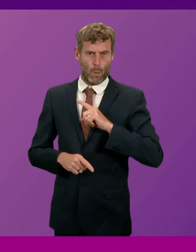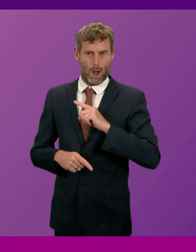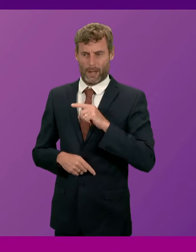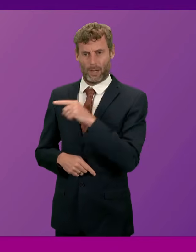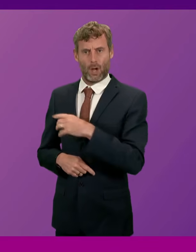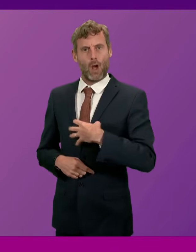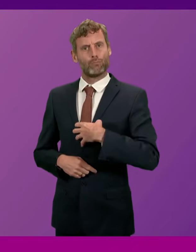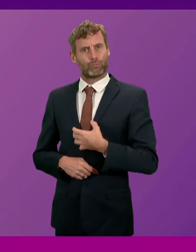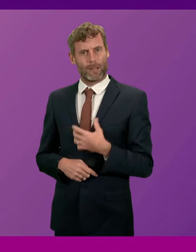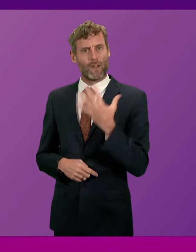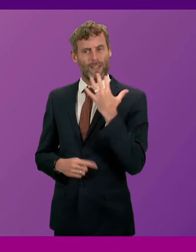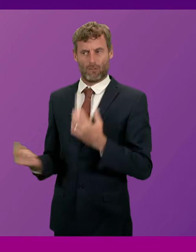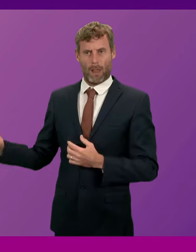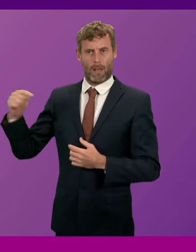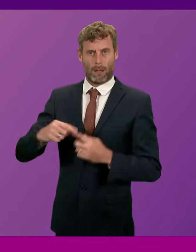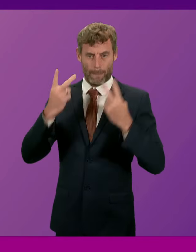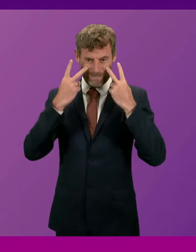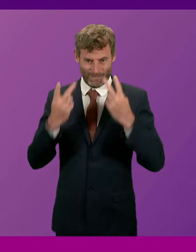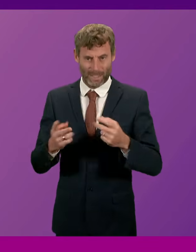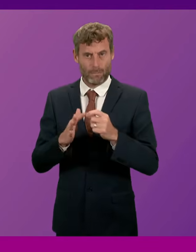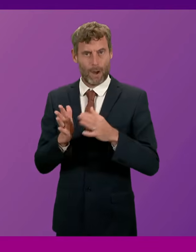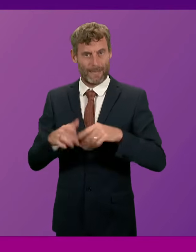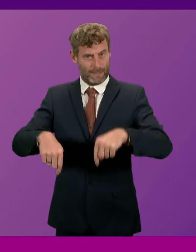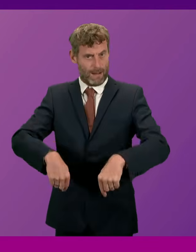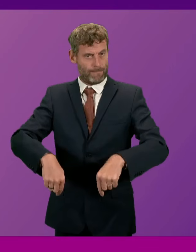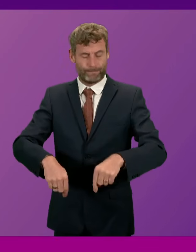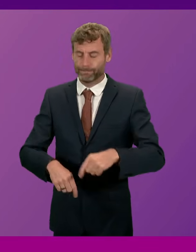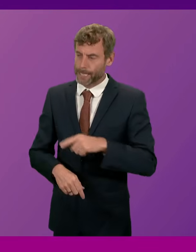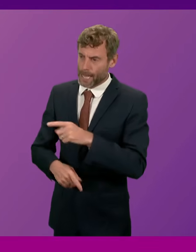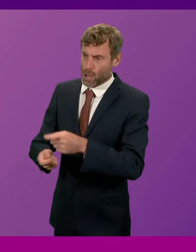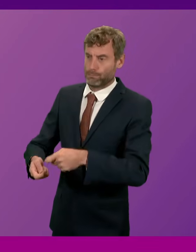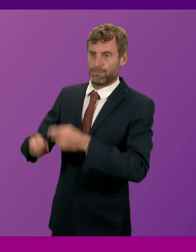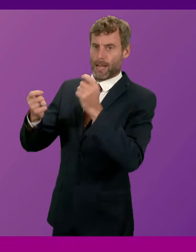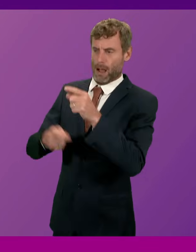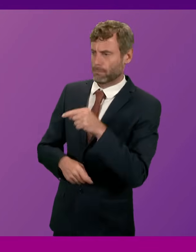of Israel to the Prime Minister. I also understand the Prime Minister’s argument